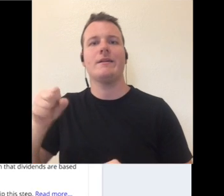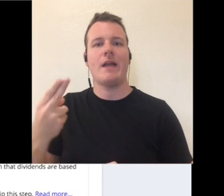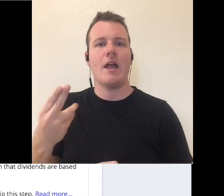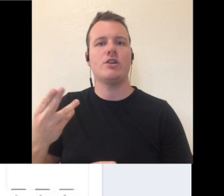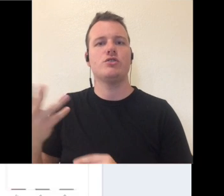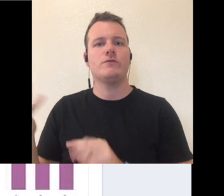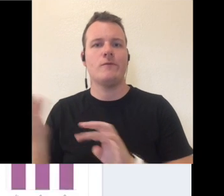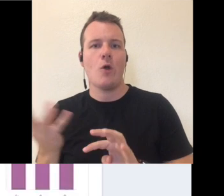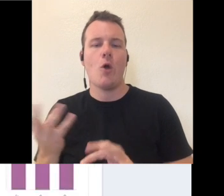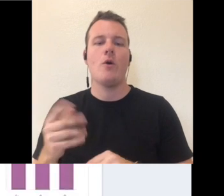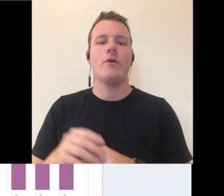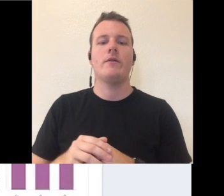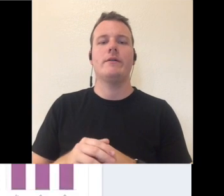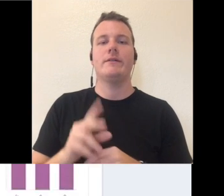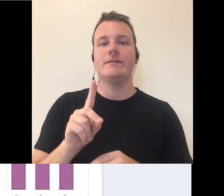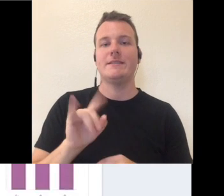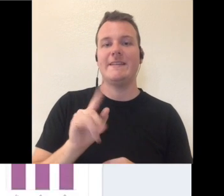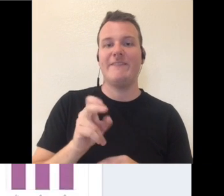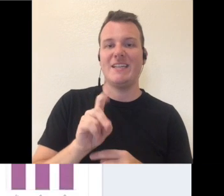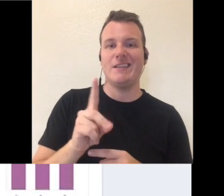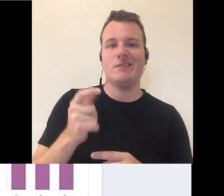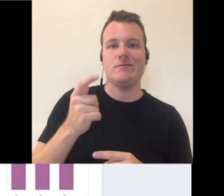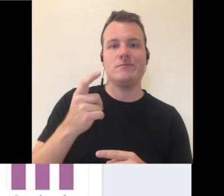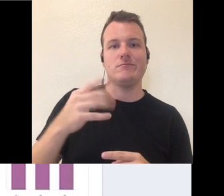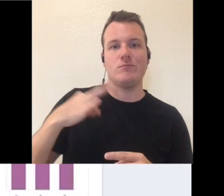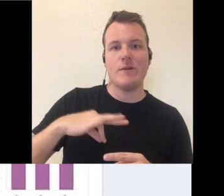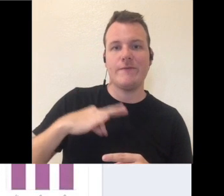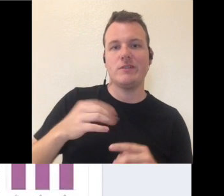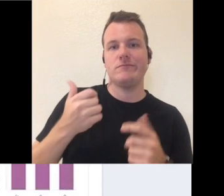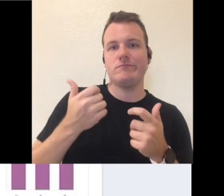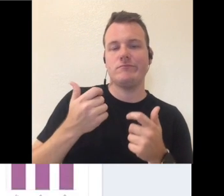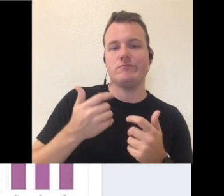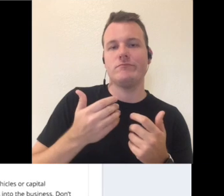cash flow, assumptions. Every step of the way with the wizard and questions, so